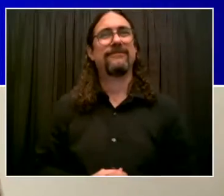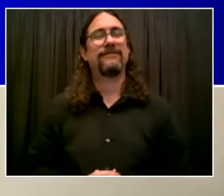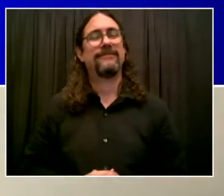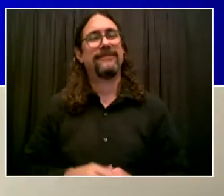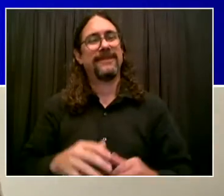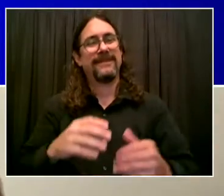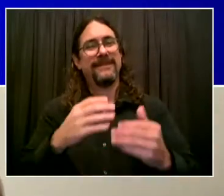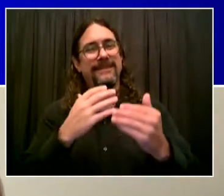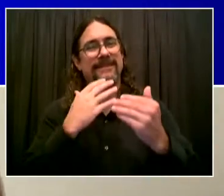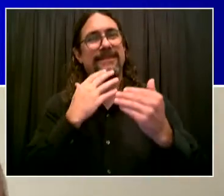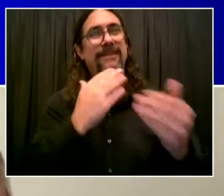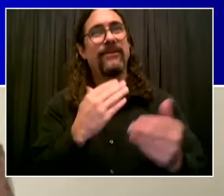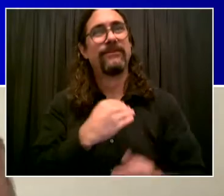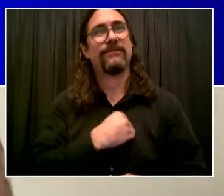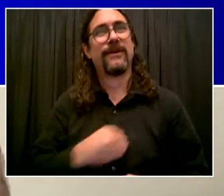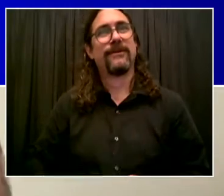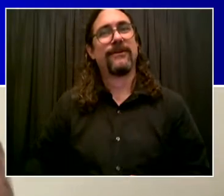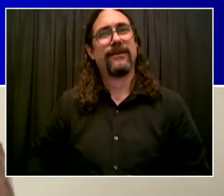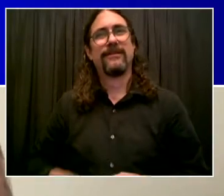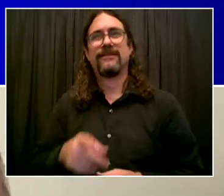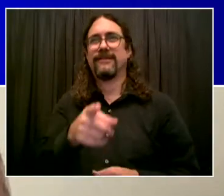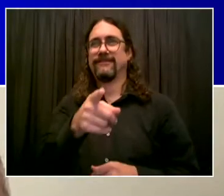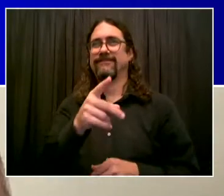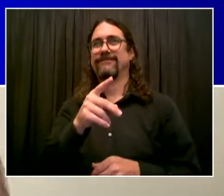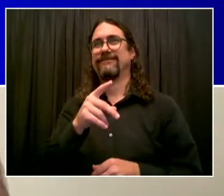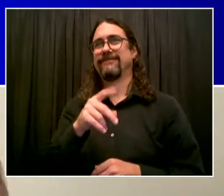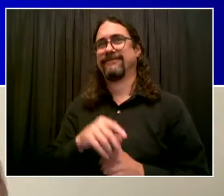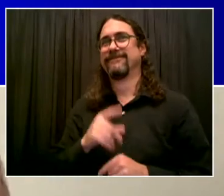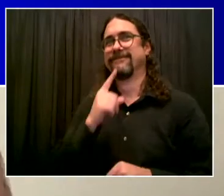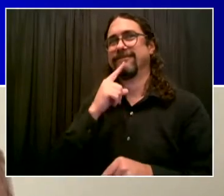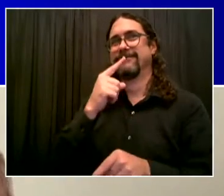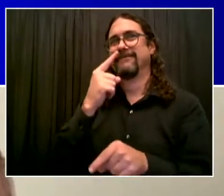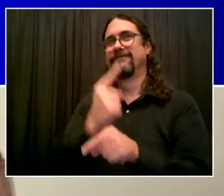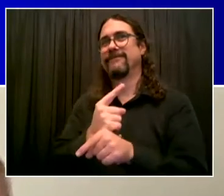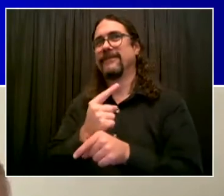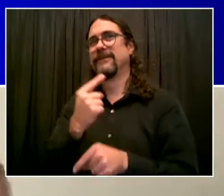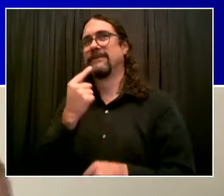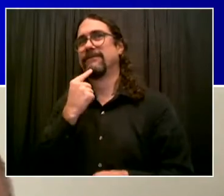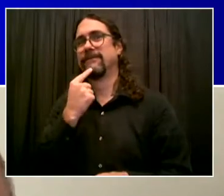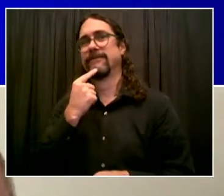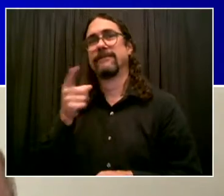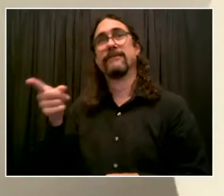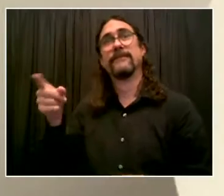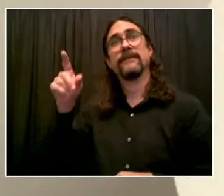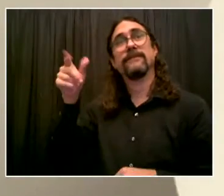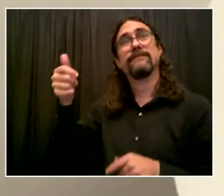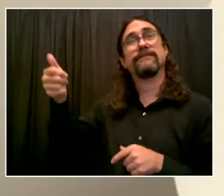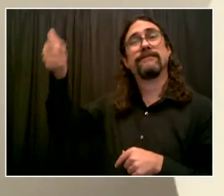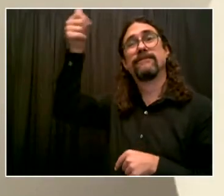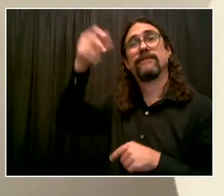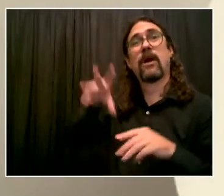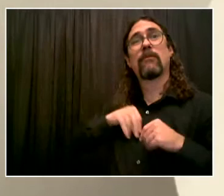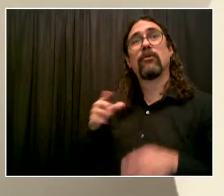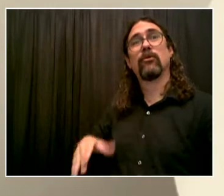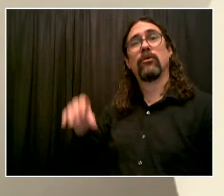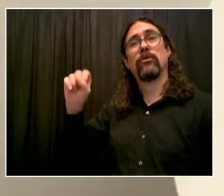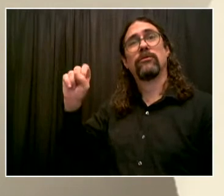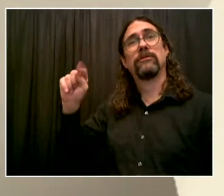THANK YOU MAYOR. ON BEHALF